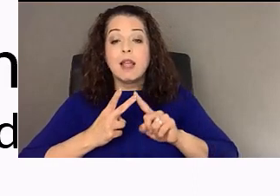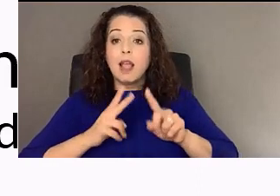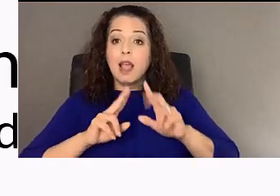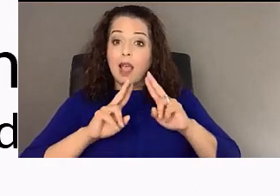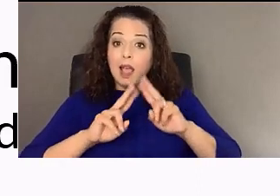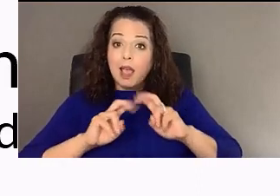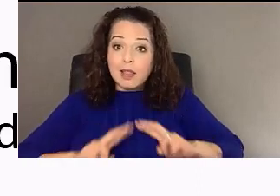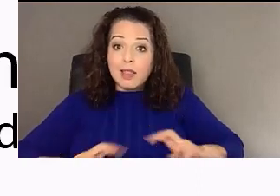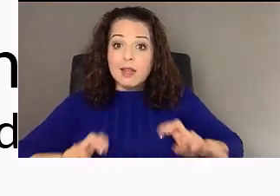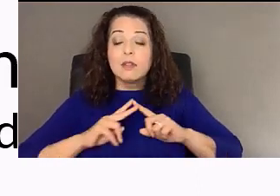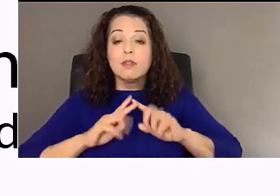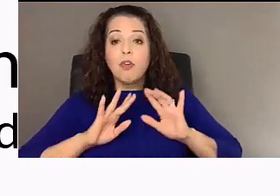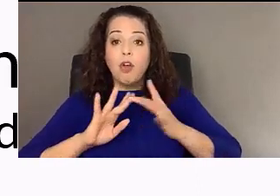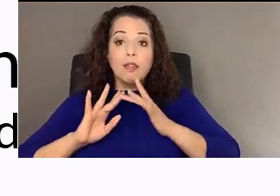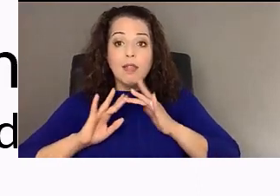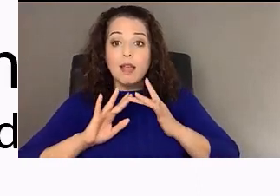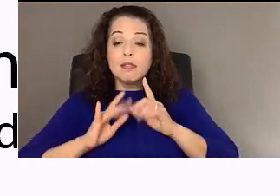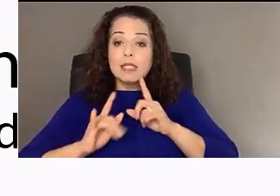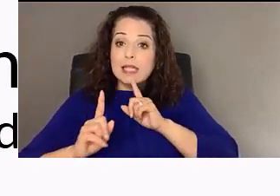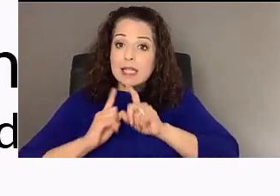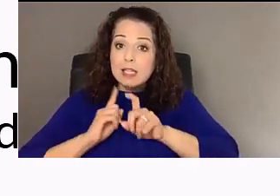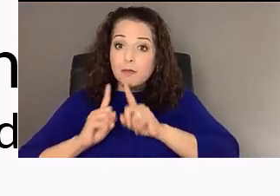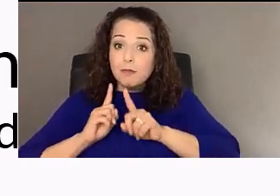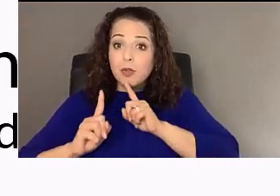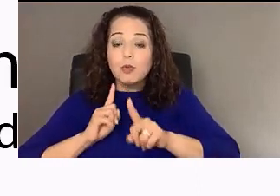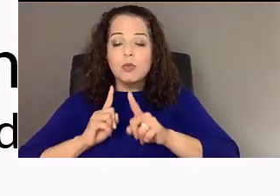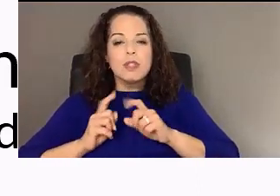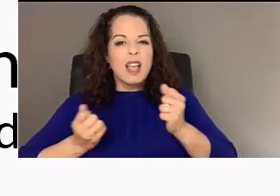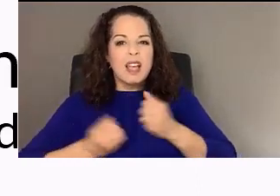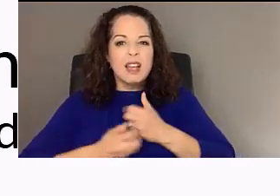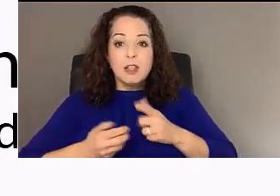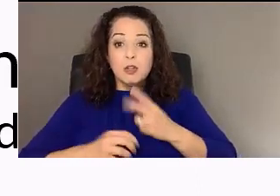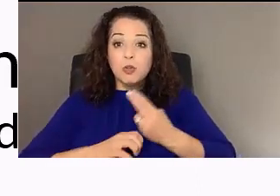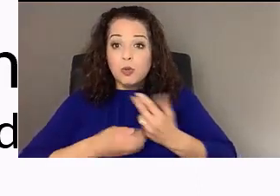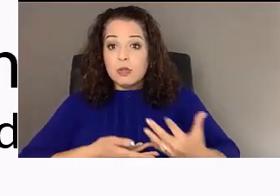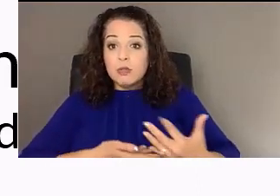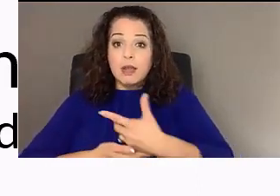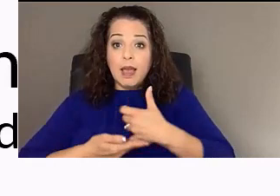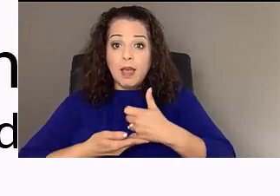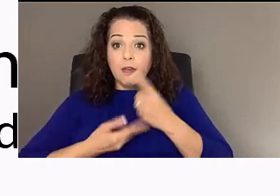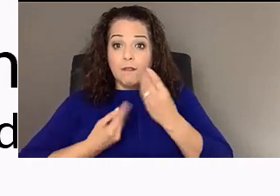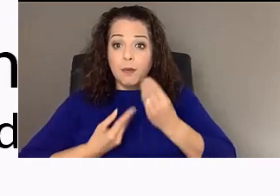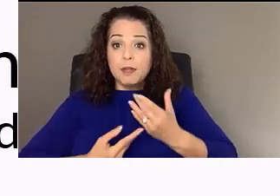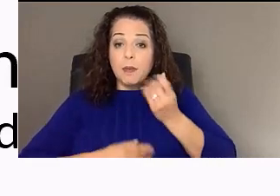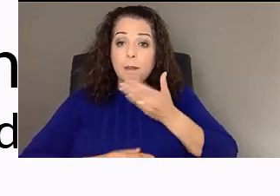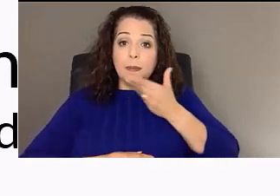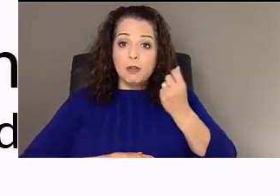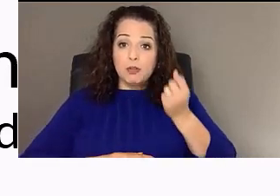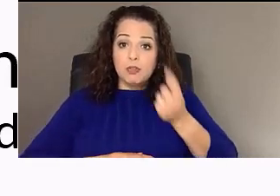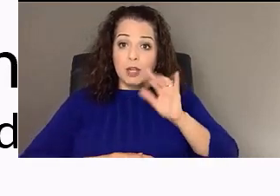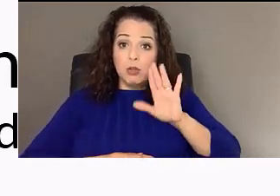you use to gather information and better understand your market. And then you tailor those messages and approaches